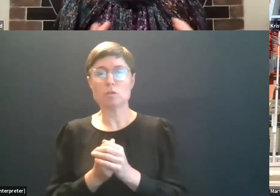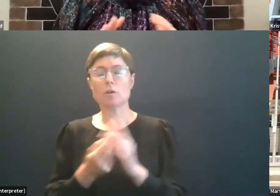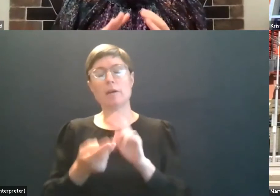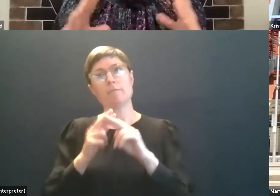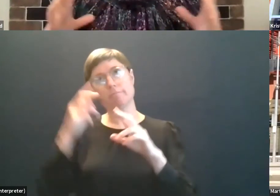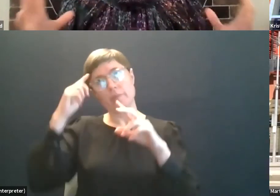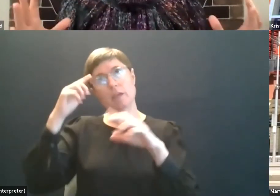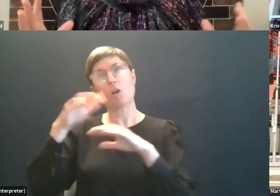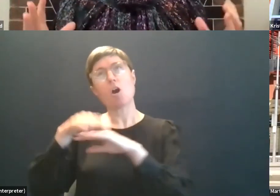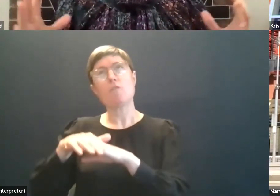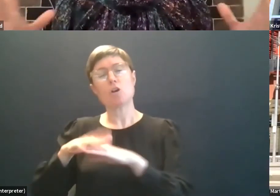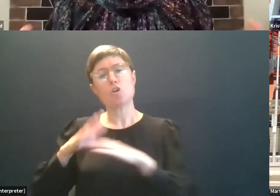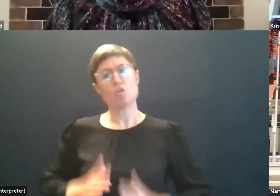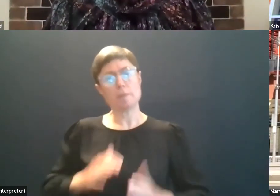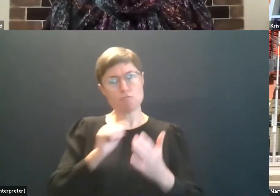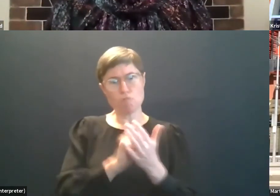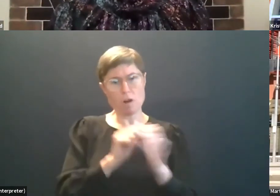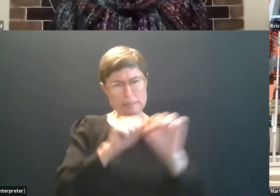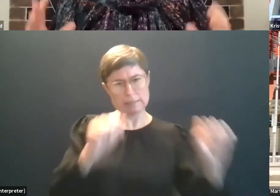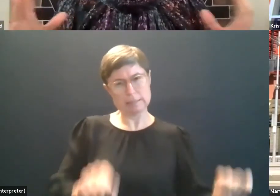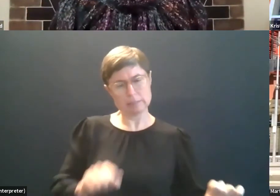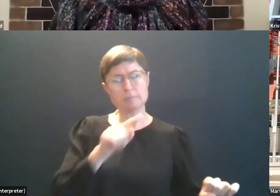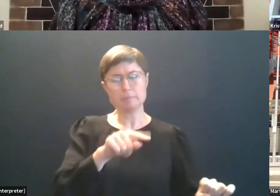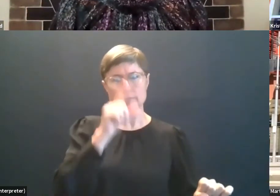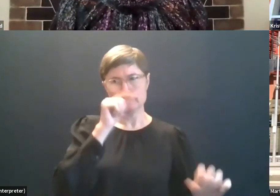could say the rights framework speaks into that because of course it does speak about